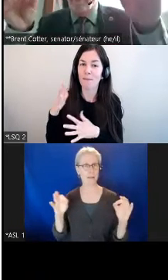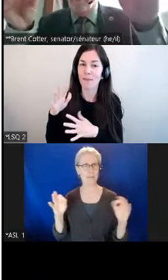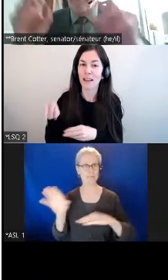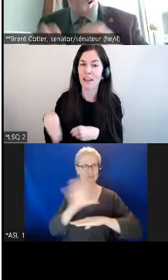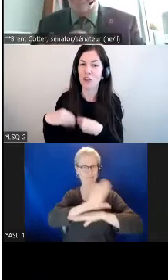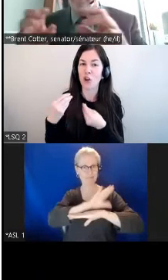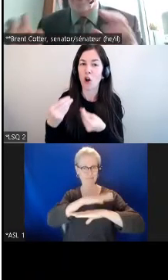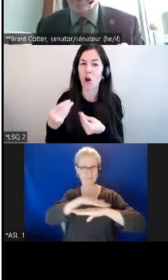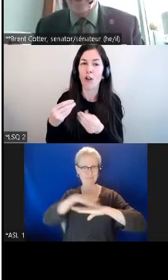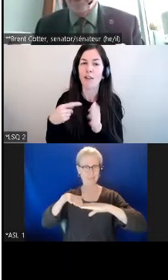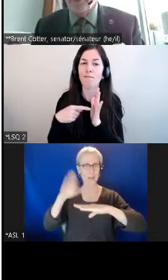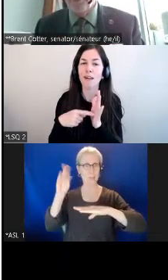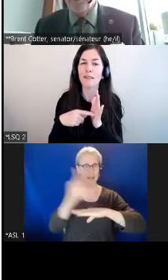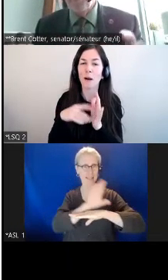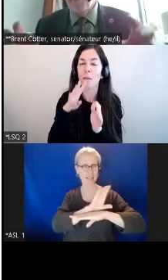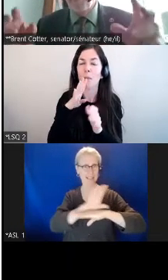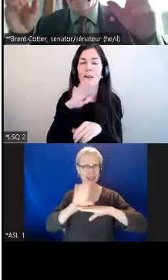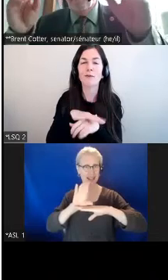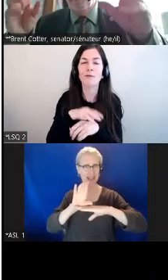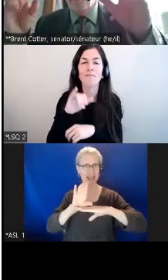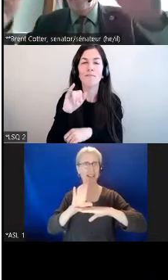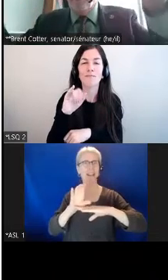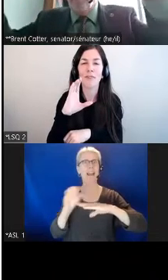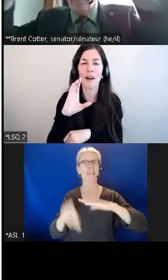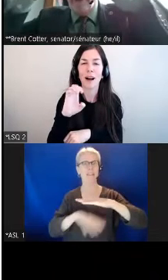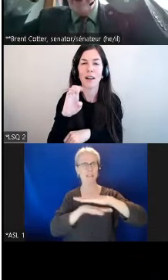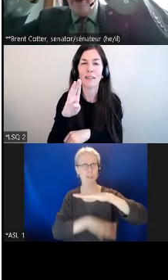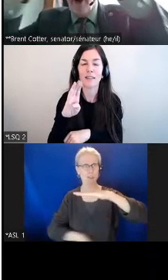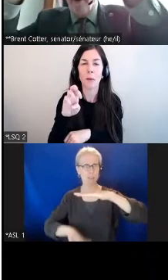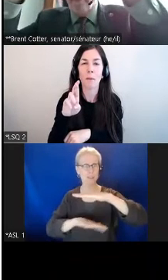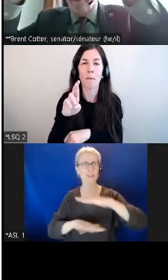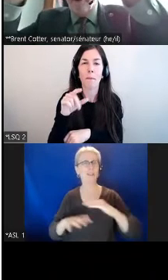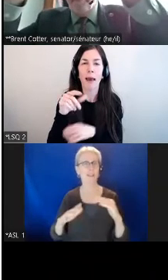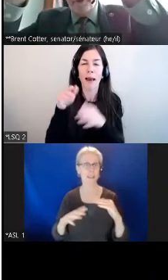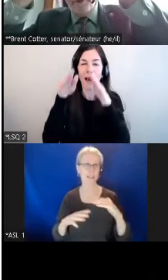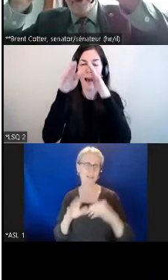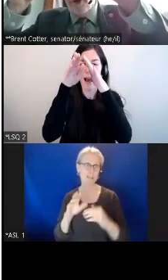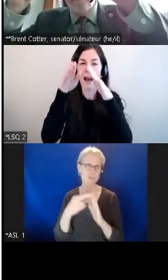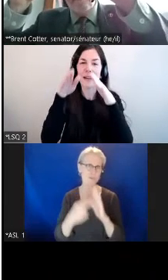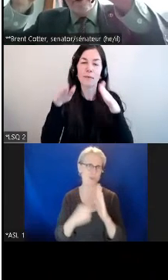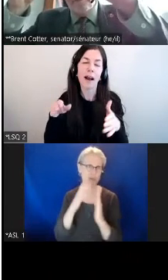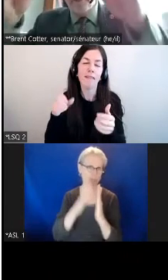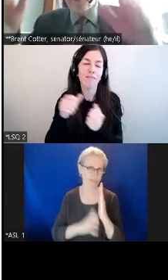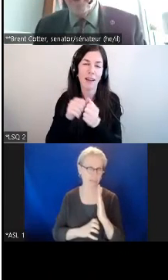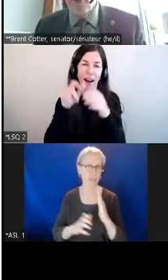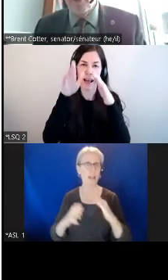THE BILL AND THEN THE REGULATIONS. THE BILL IS OFTEN AT THE TOP. BUT IT IS OFTEN VERY MUCH